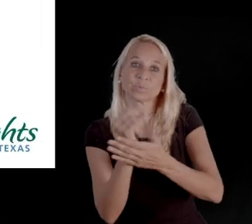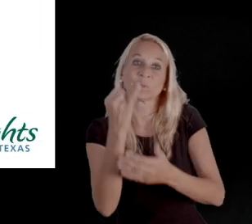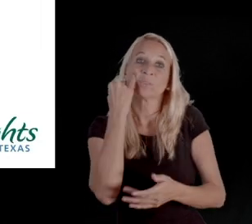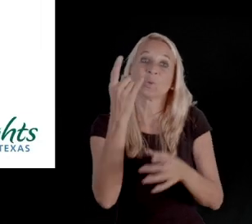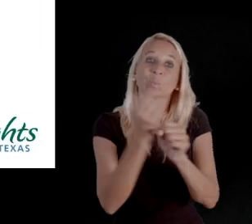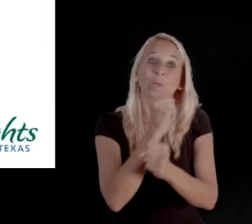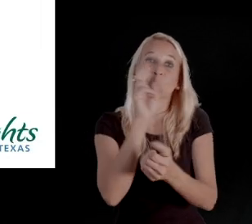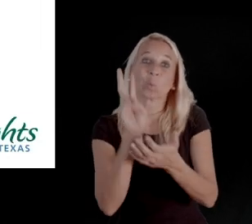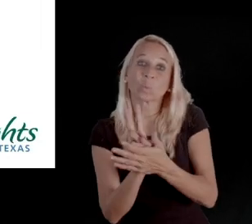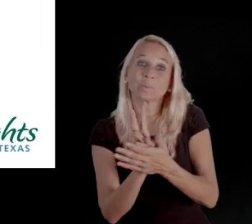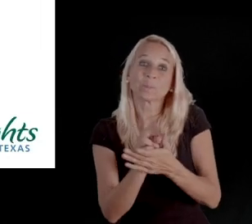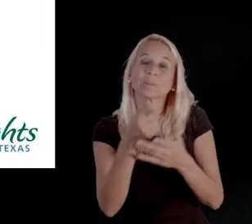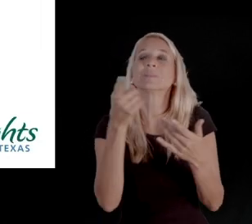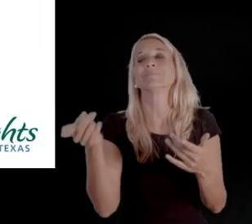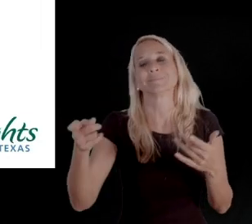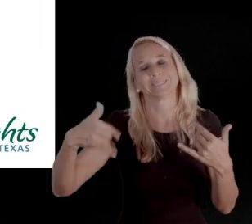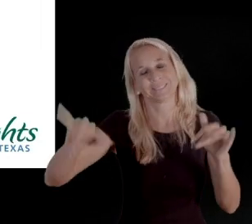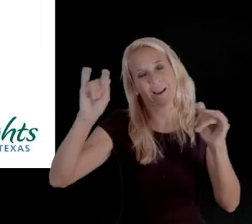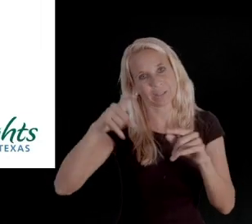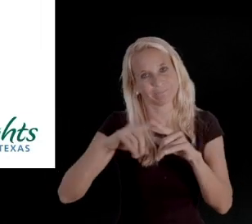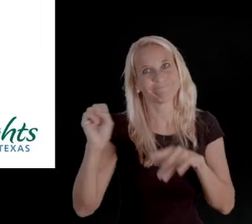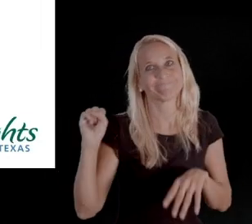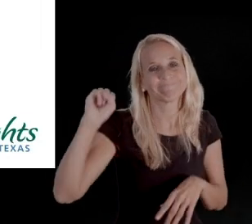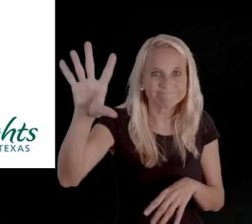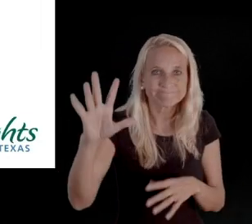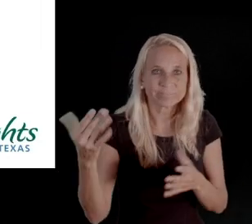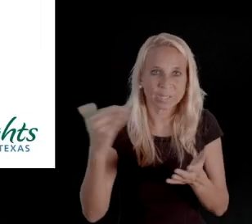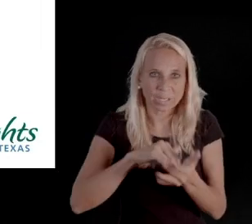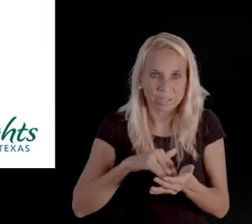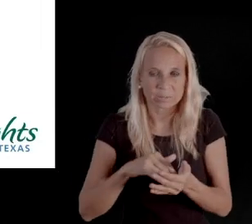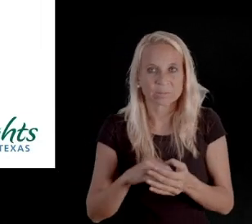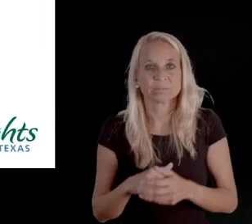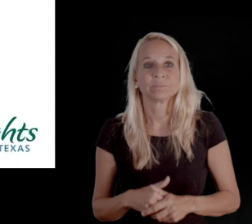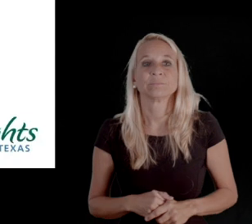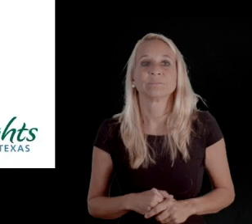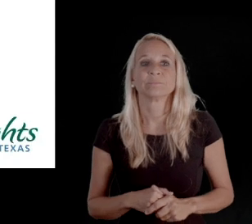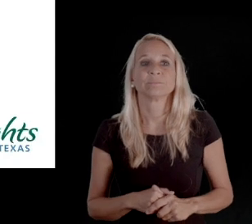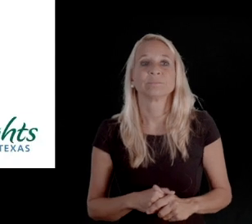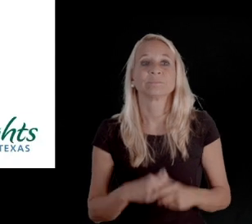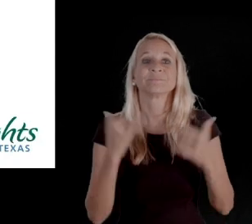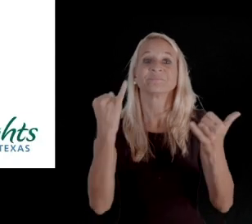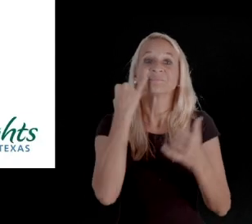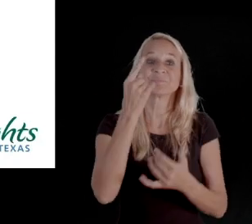So win or lose, you have to, they have to resubmit. Now if you lose and they're saying,